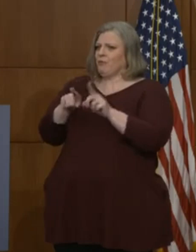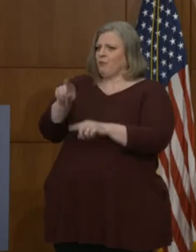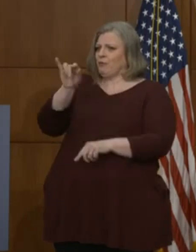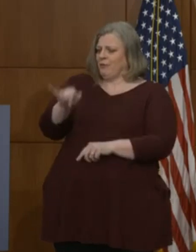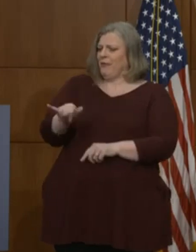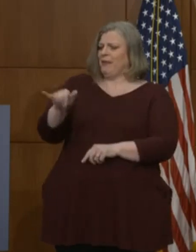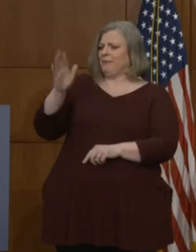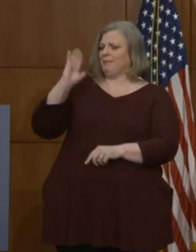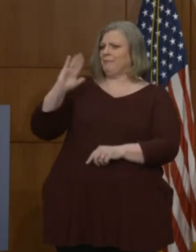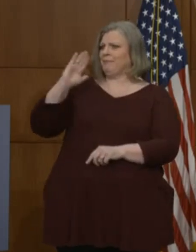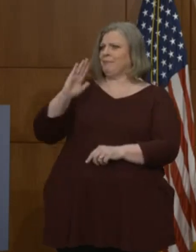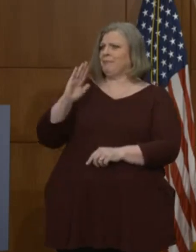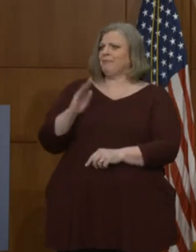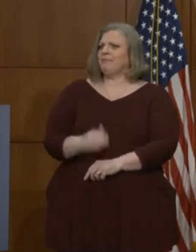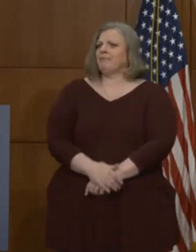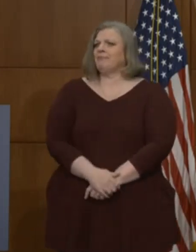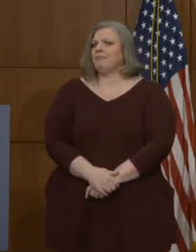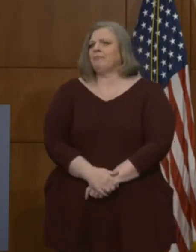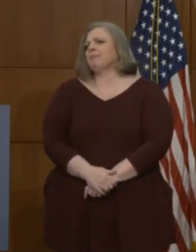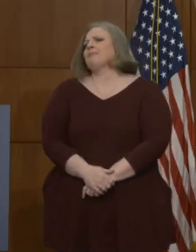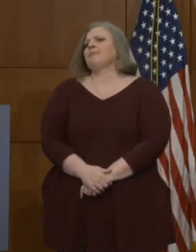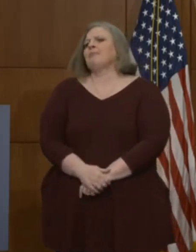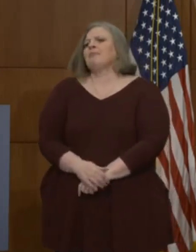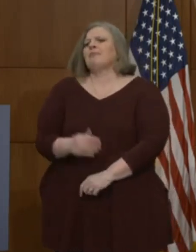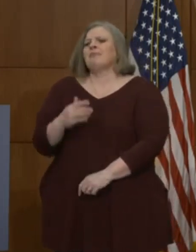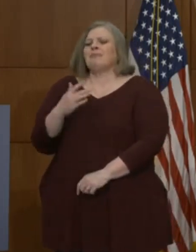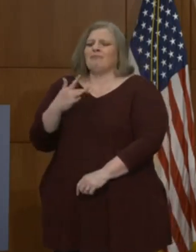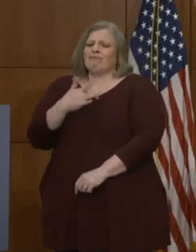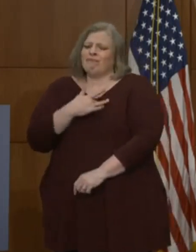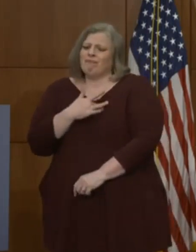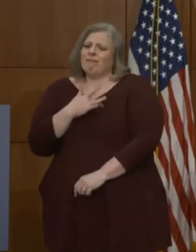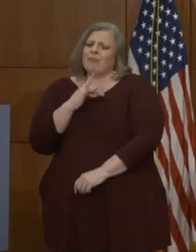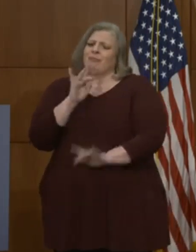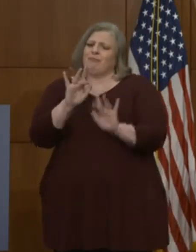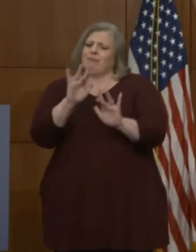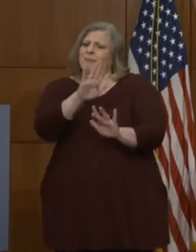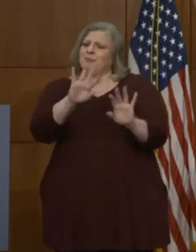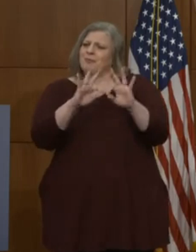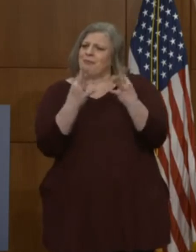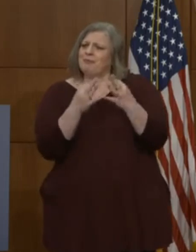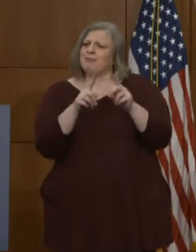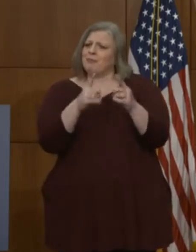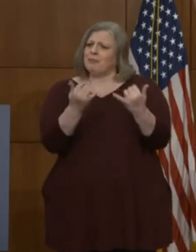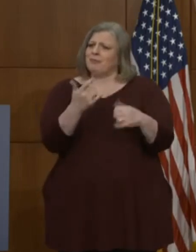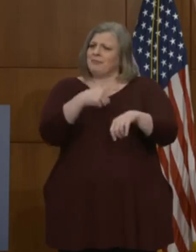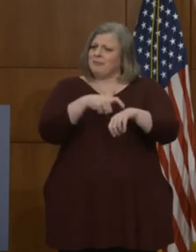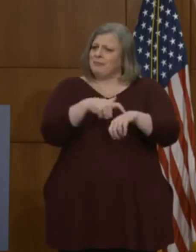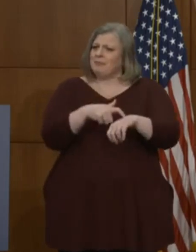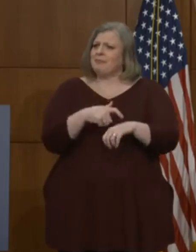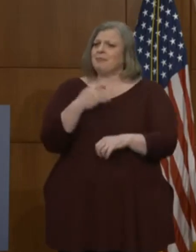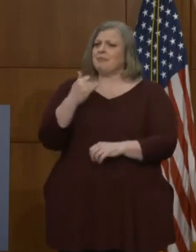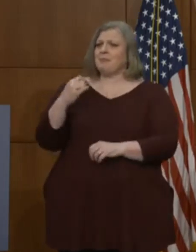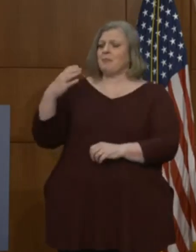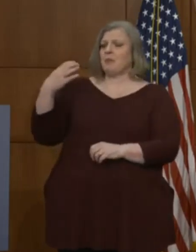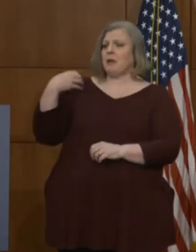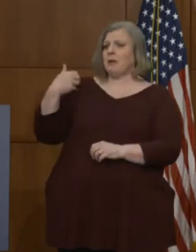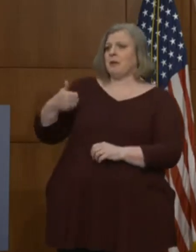THOUGHTS ARE ALWAYS WITH THEIR FAMILIES AND LOVED ONES. NOW FAMILIES AND LOVED ONES. NOW I’LL ASK OUR HEALTH I’LL ASK OUR HEALTH COMMISSIONER DR NORM OLIVER TO COMMISSIONER DR NORM OLIVER TO GIVE YOU A HEALTH UPDATE AND